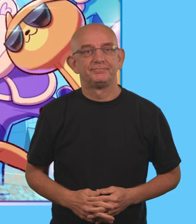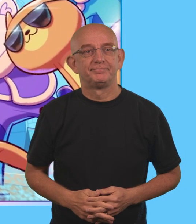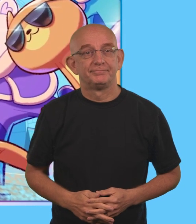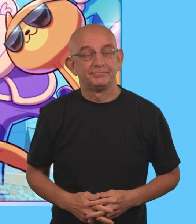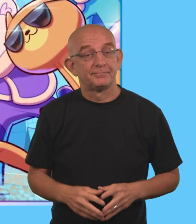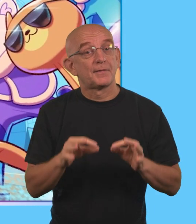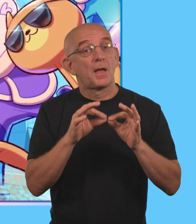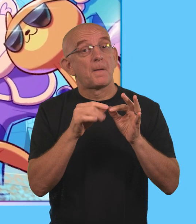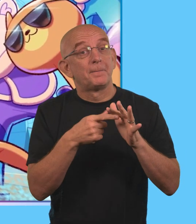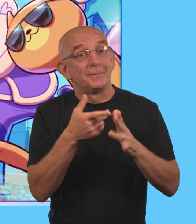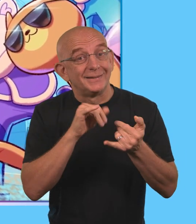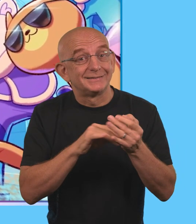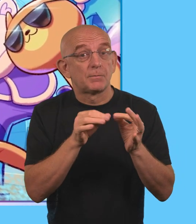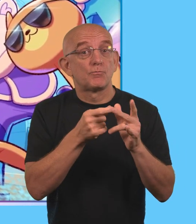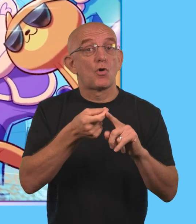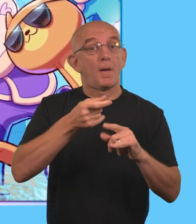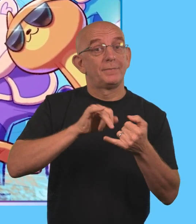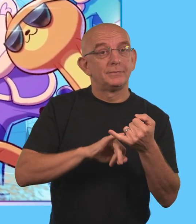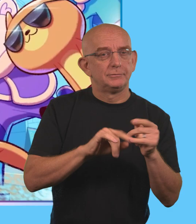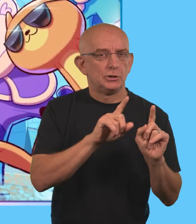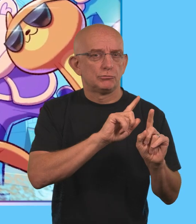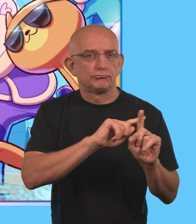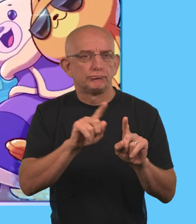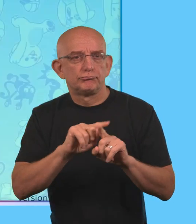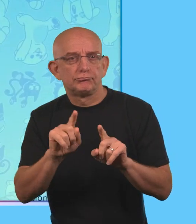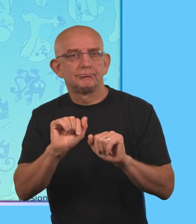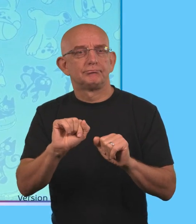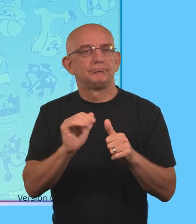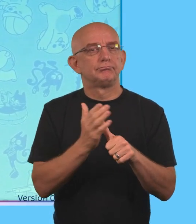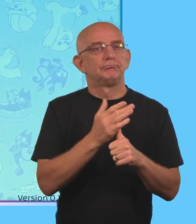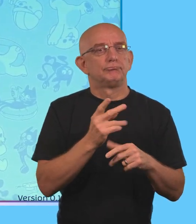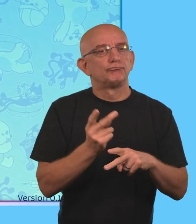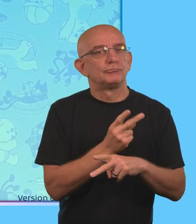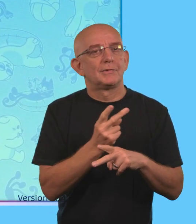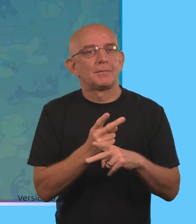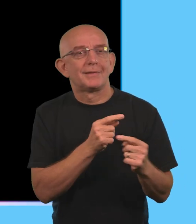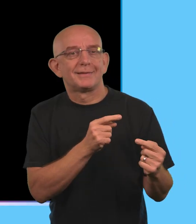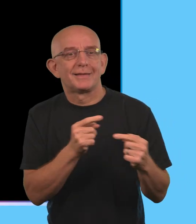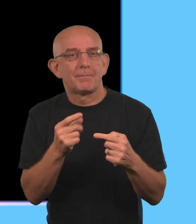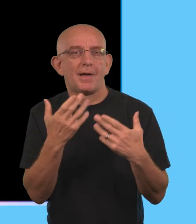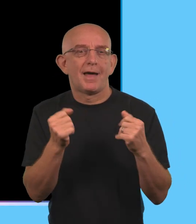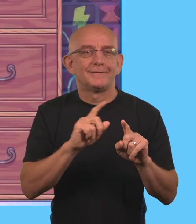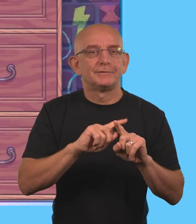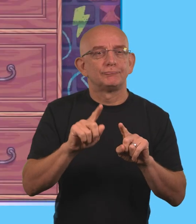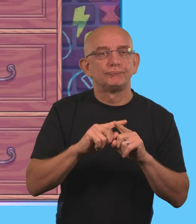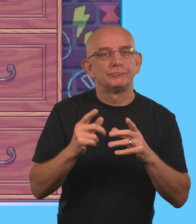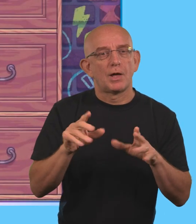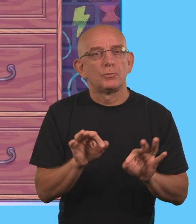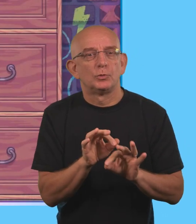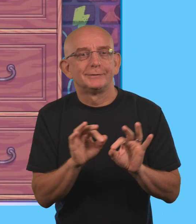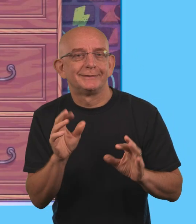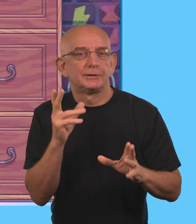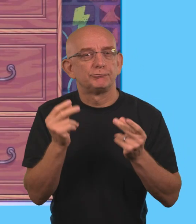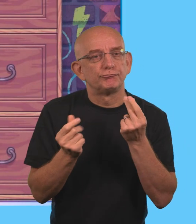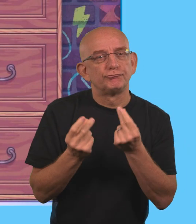Bits and Bops is a collection of original rhythm mini games. Filled with catchy music, snappy gameplay,